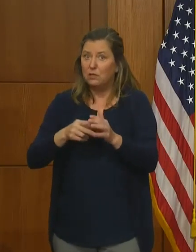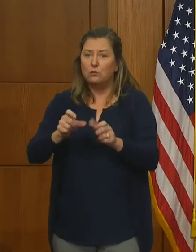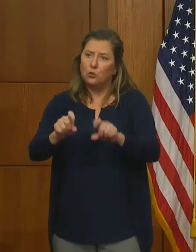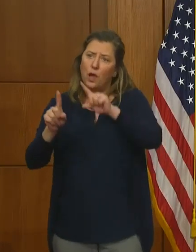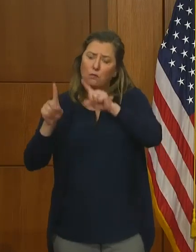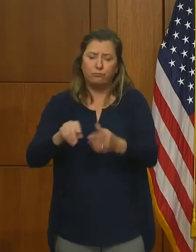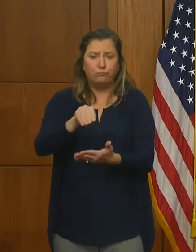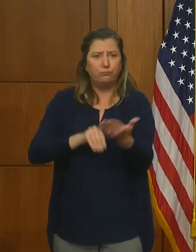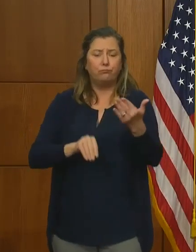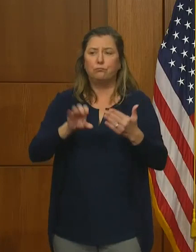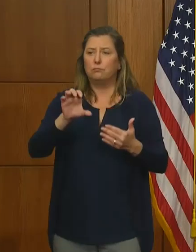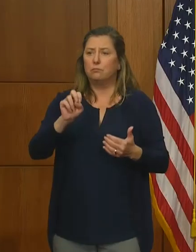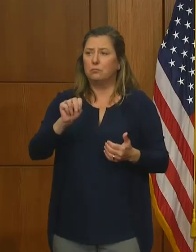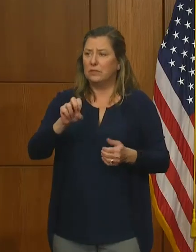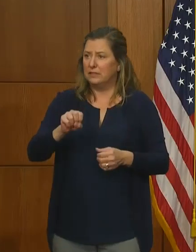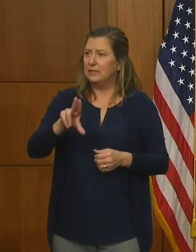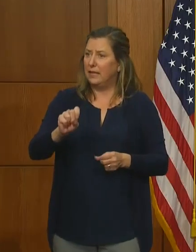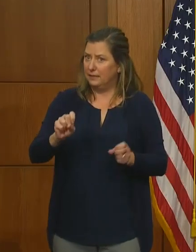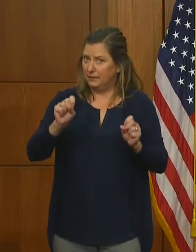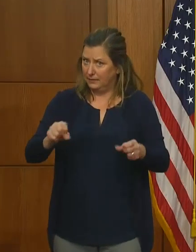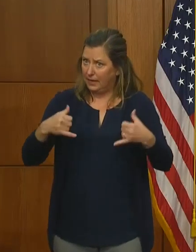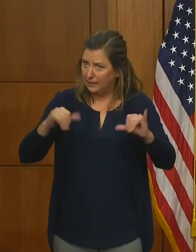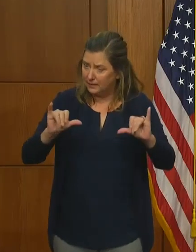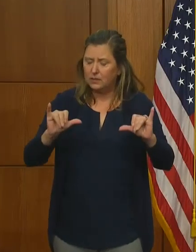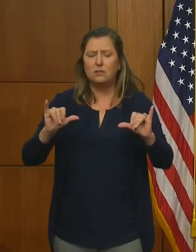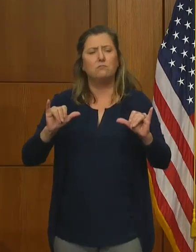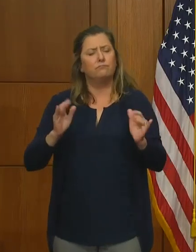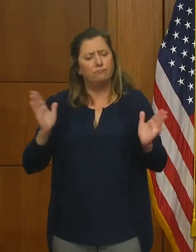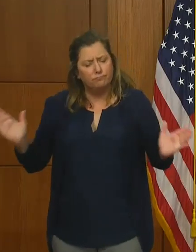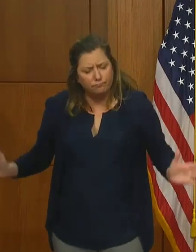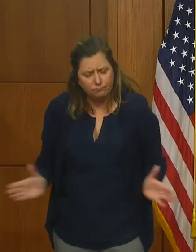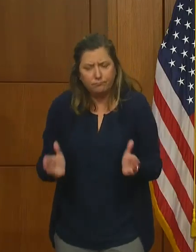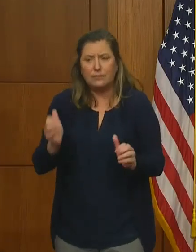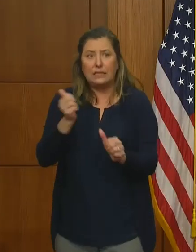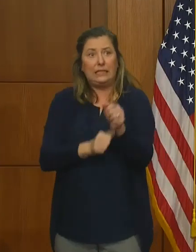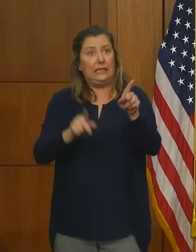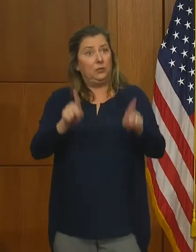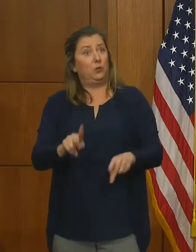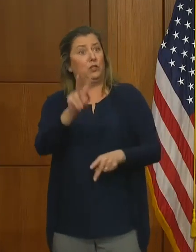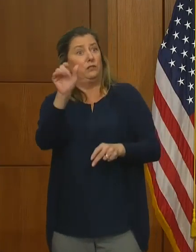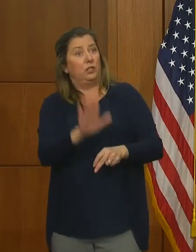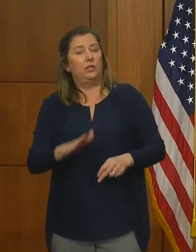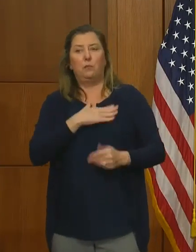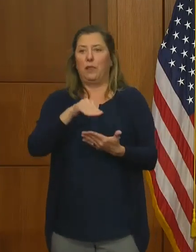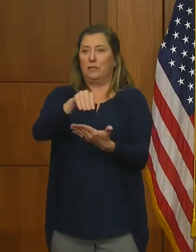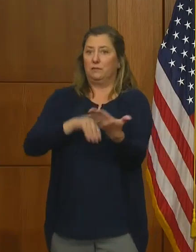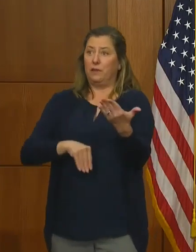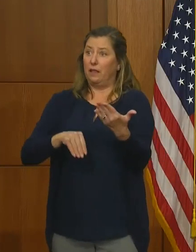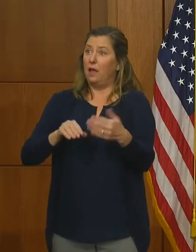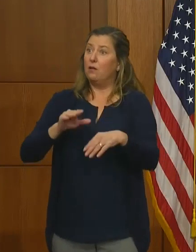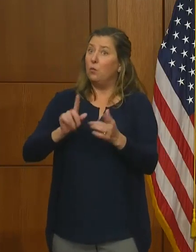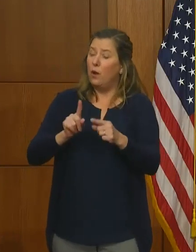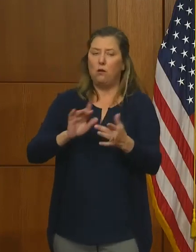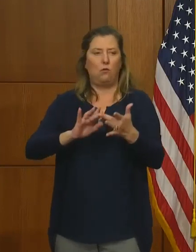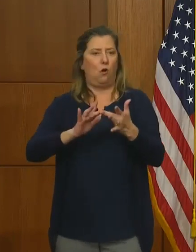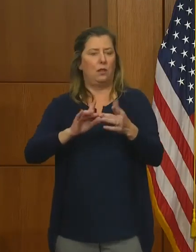WEEKEND. IT IS NOT TOO LATE FOR PEOPLE TO RESPOND TO THE CENSUS AND I STRONGLY URGE EVERY WERE